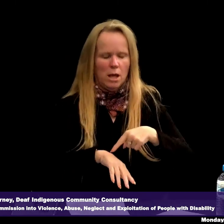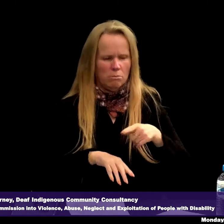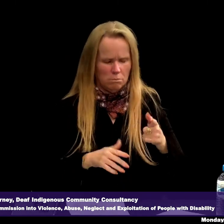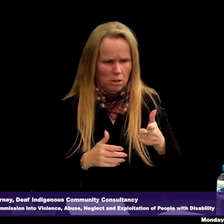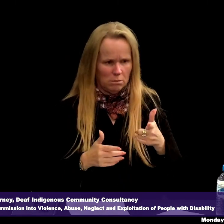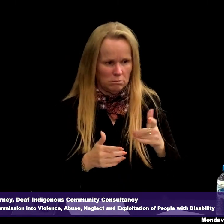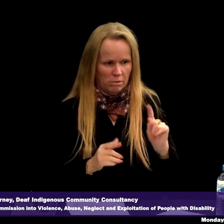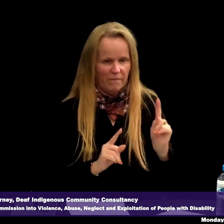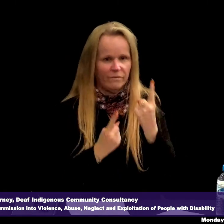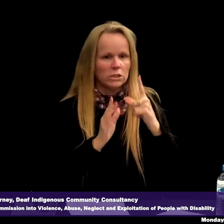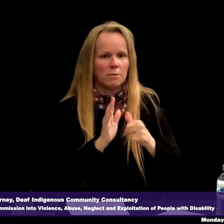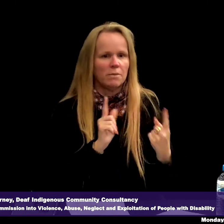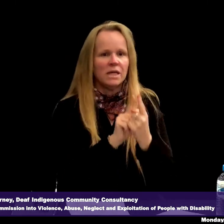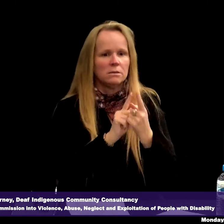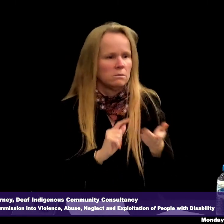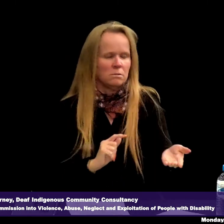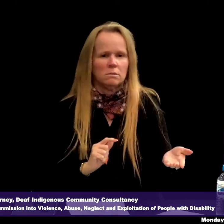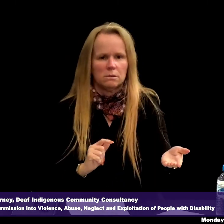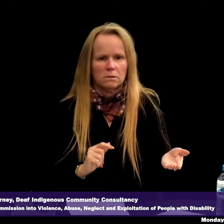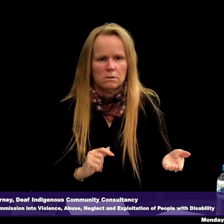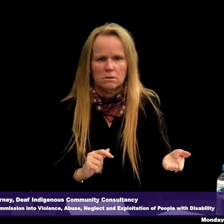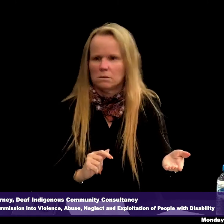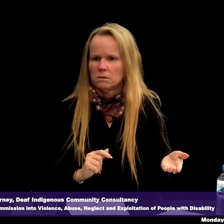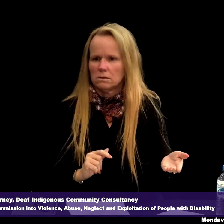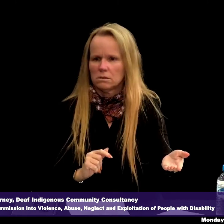But because of that experience, you know, it was the first time I had met this man.